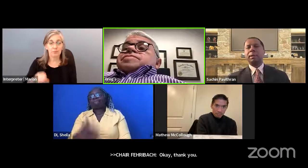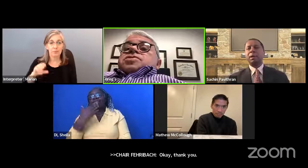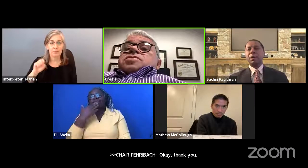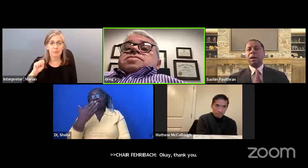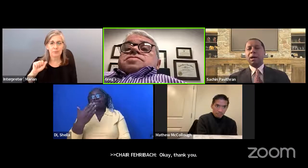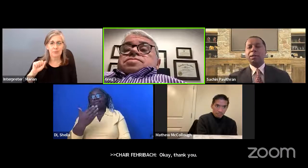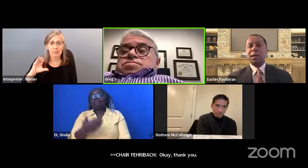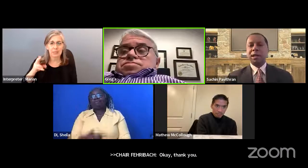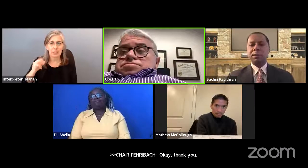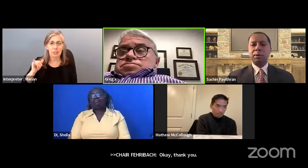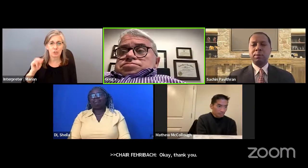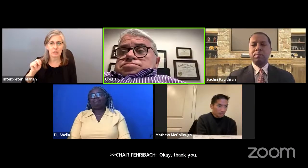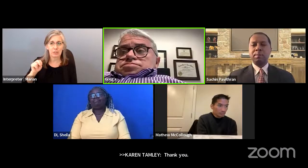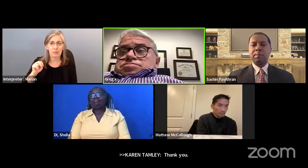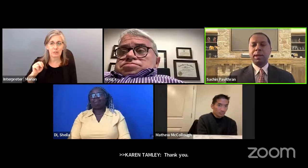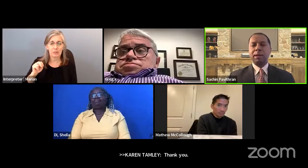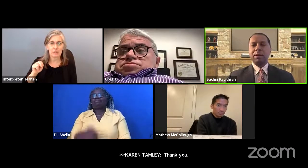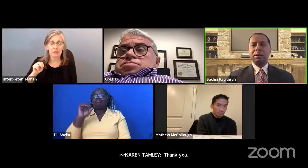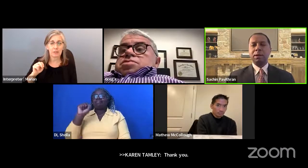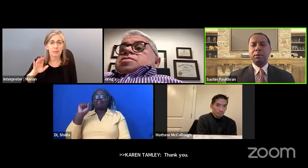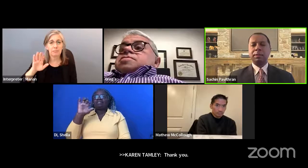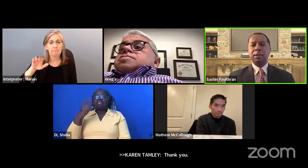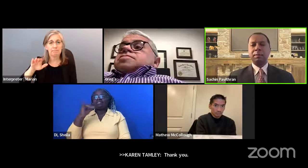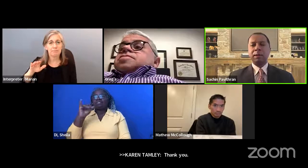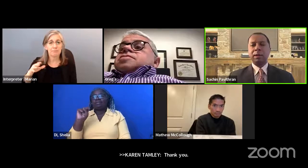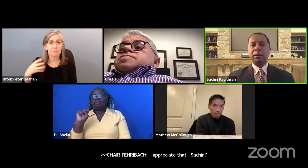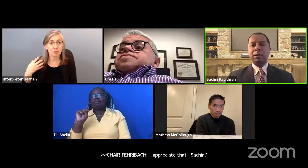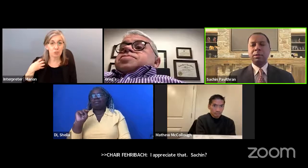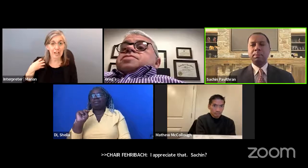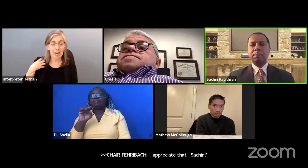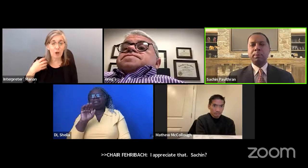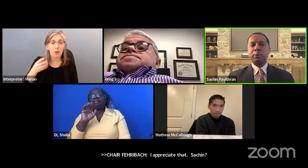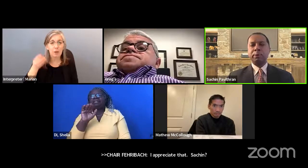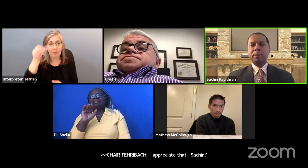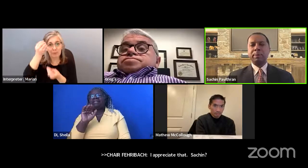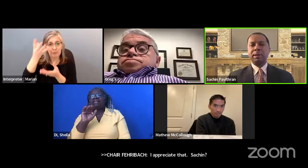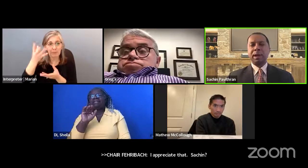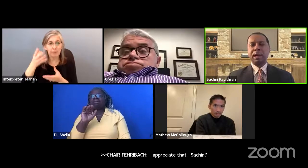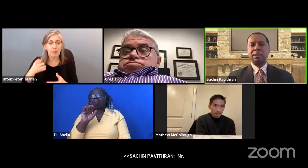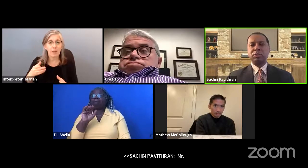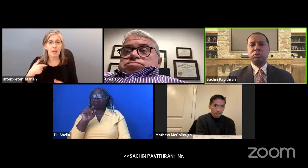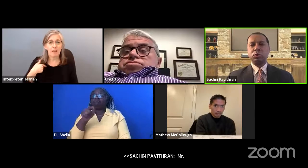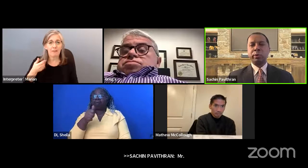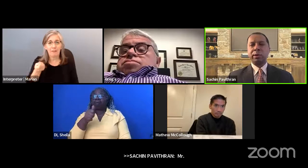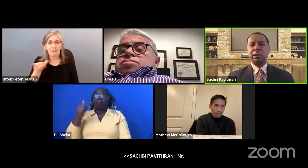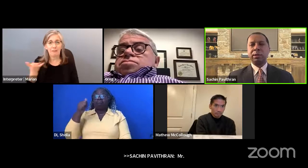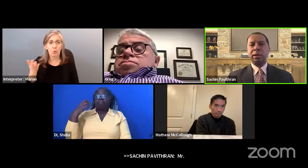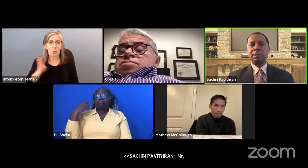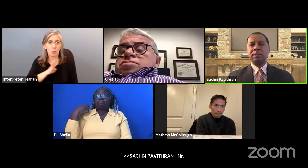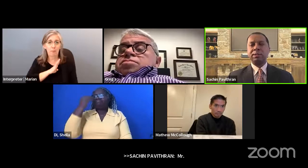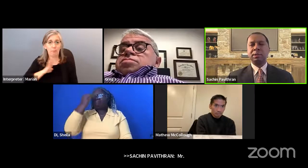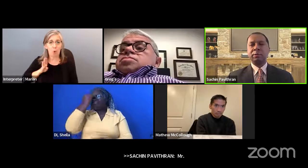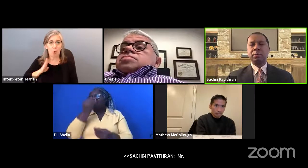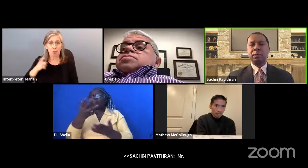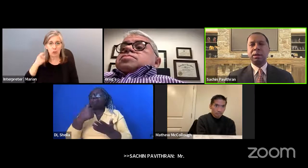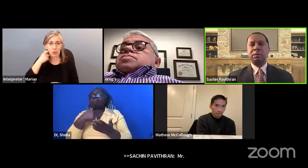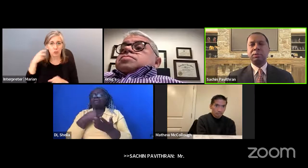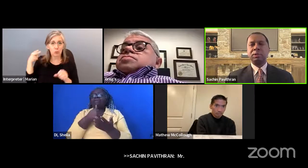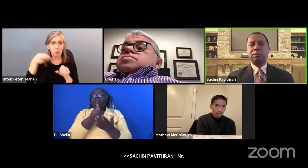Mr. Chairman, I just want to make a note that we got a couple of more board members that has joined, since the roll call.